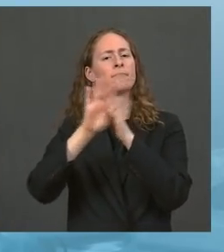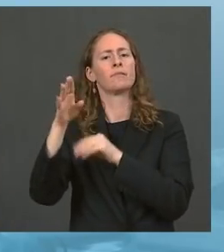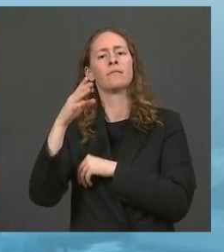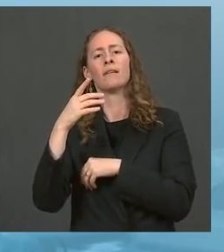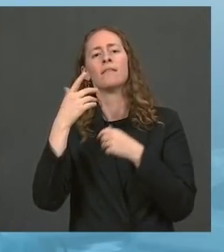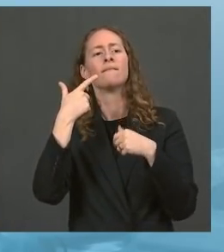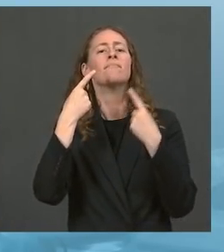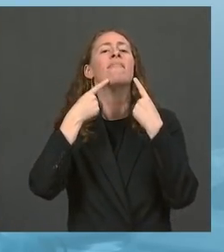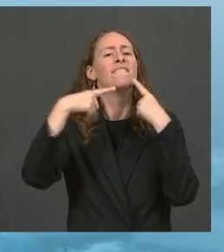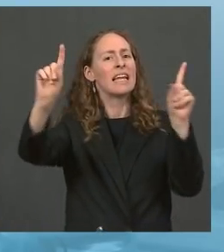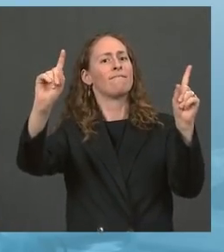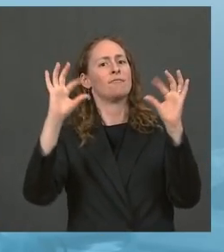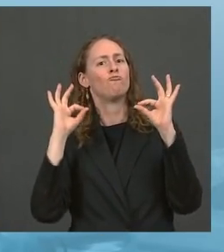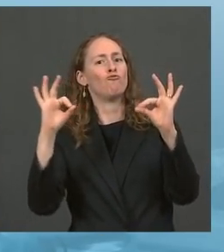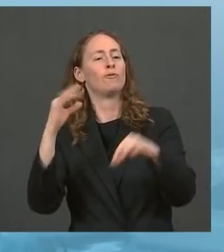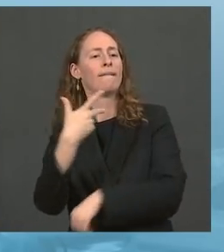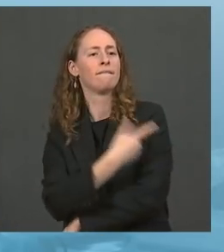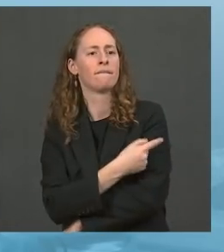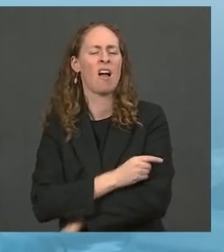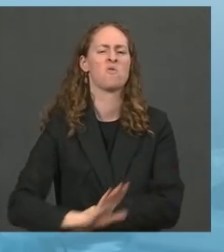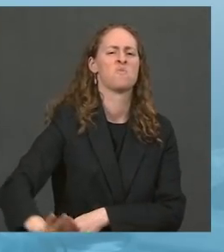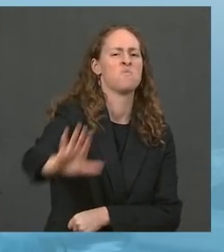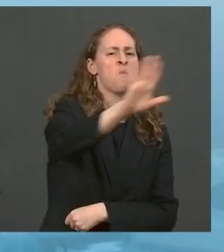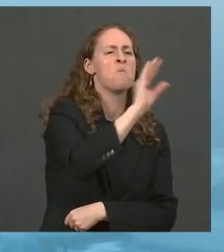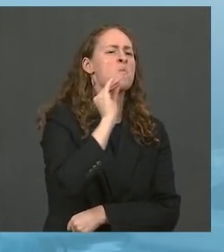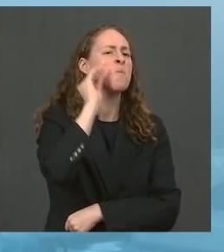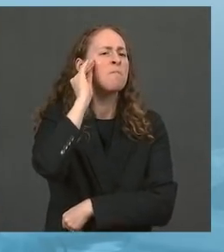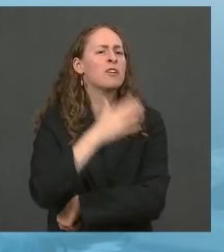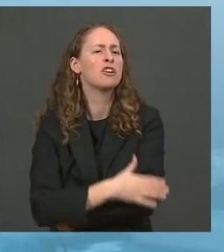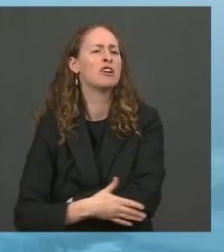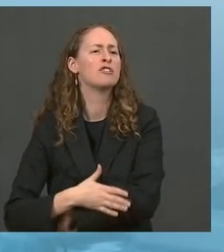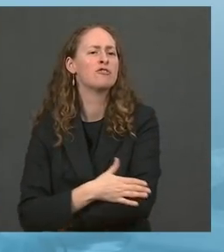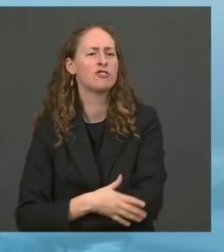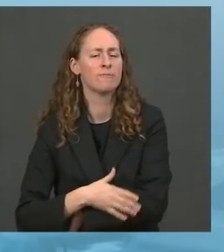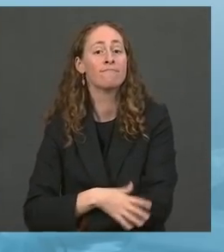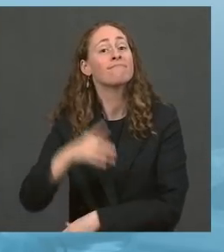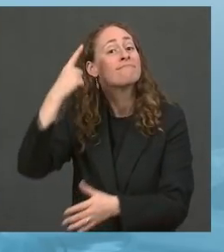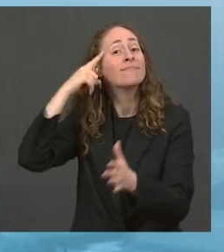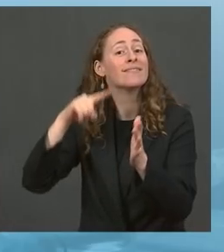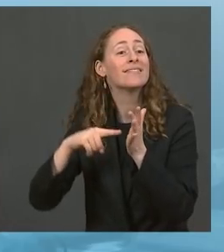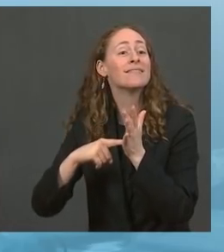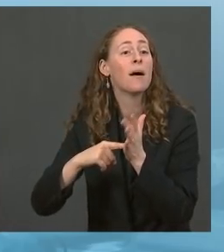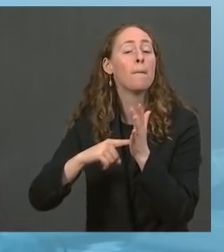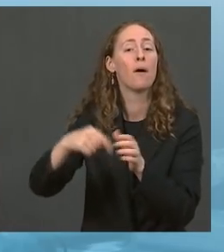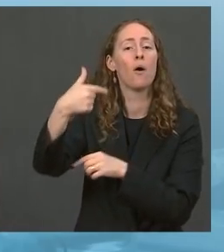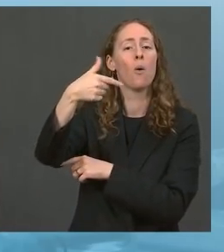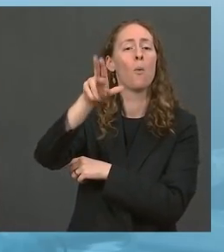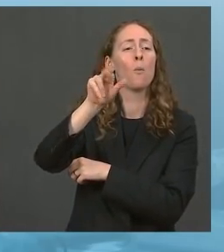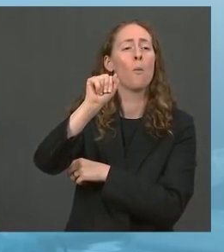For example, our Quad partnership with India, Japan, and Australia is on track to help produce